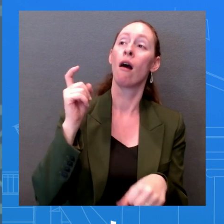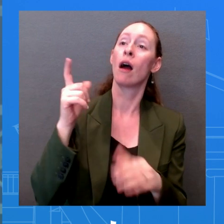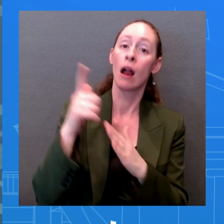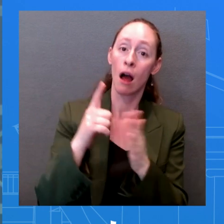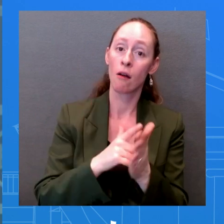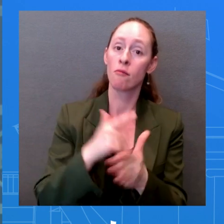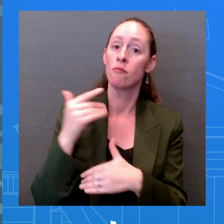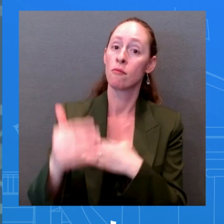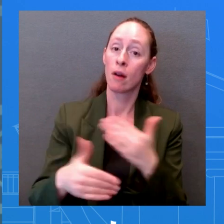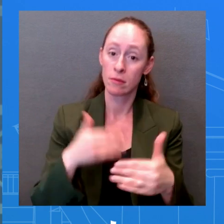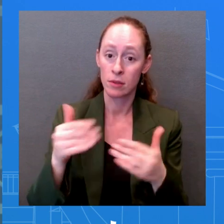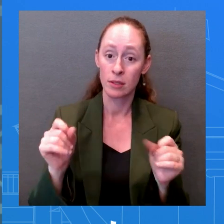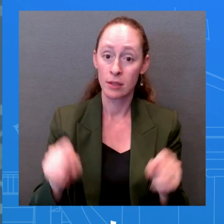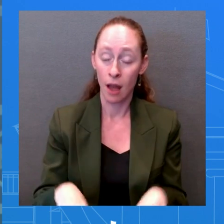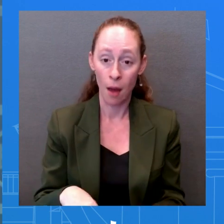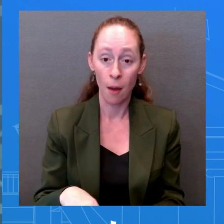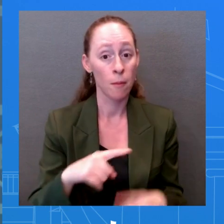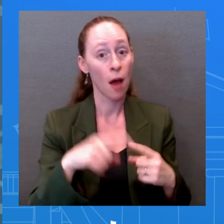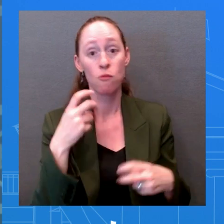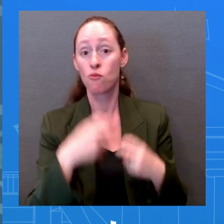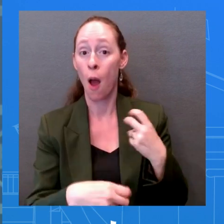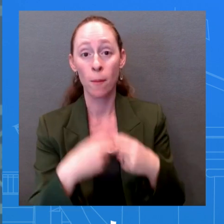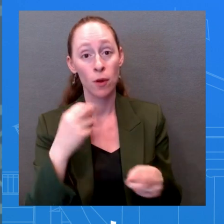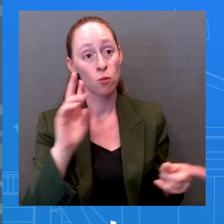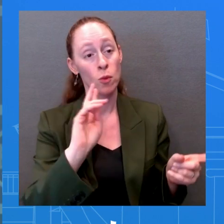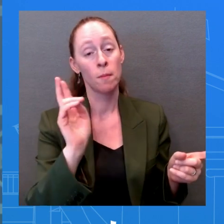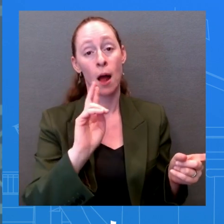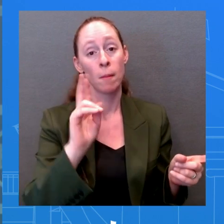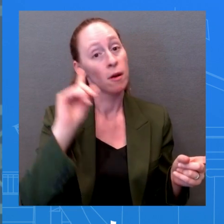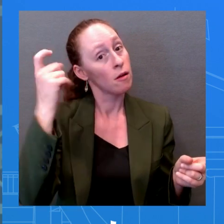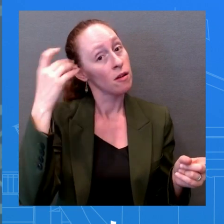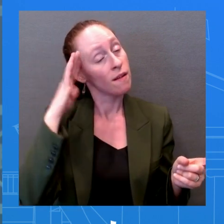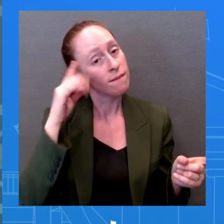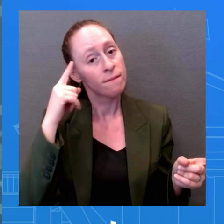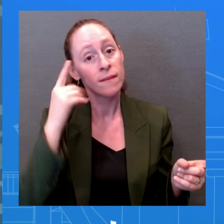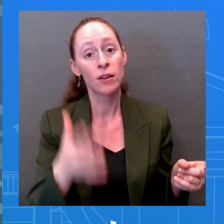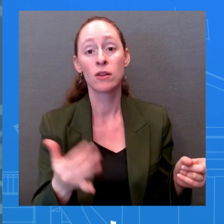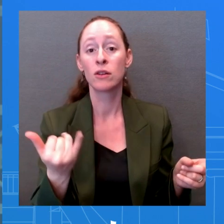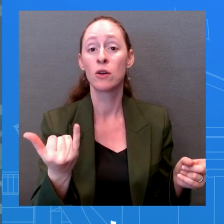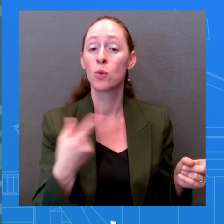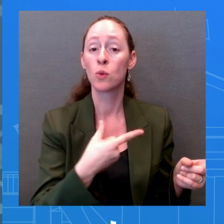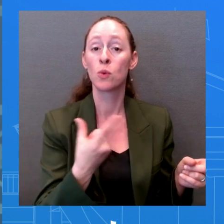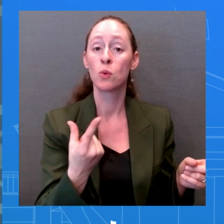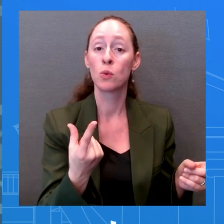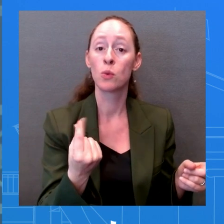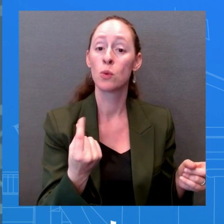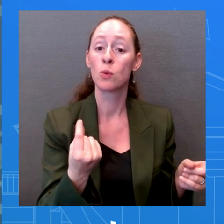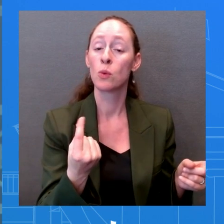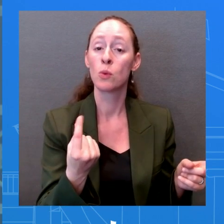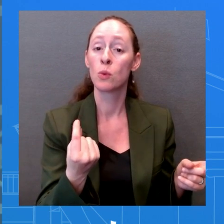because they're fleeing communism themselves -- as a political pawn. And it's horrific, and it's shameful.